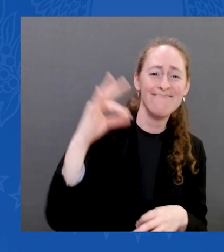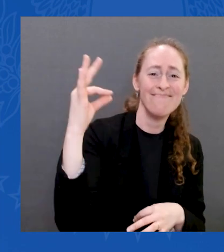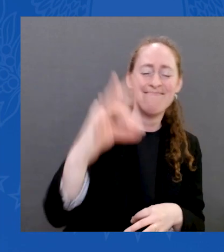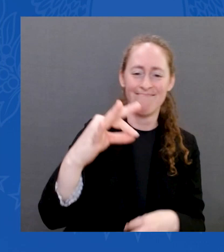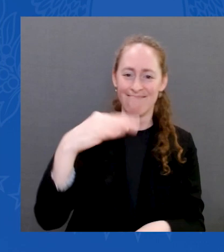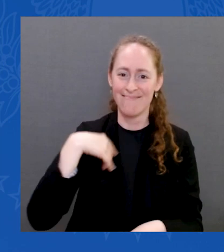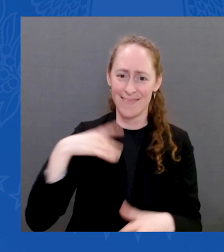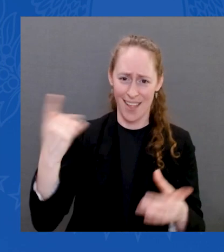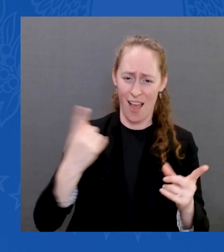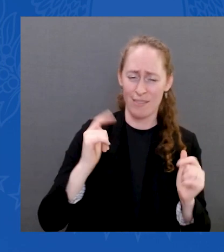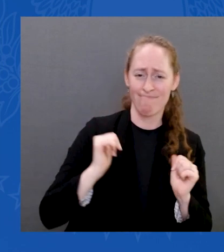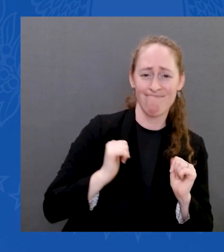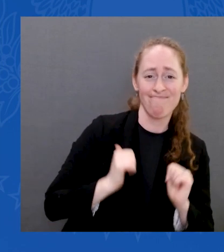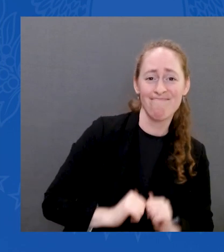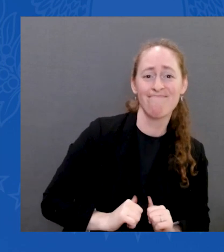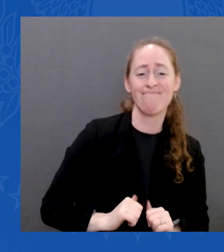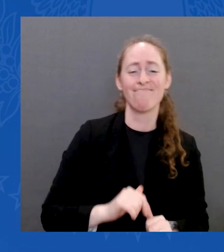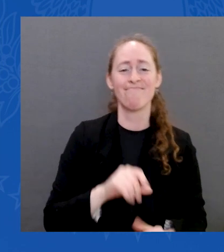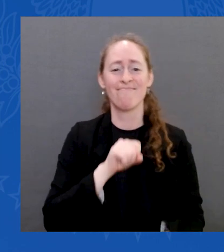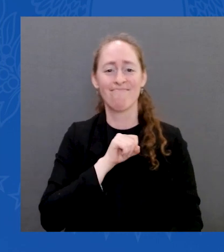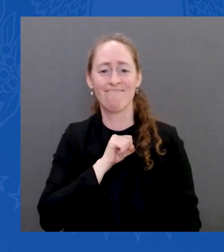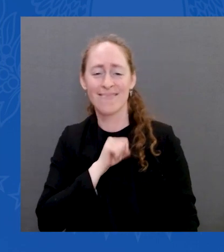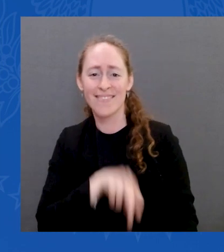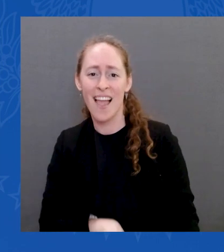When I looked at him, I saw a professional.